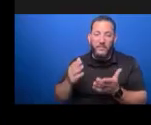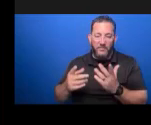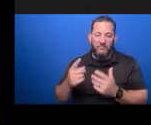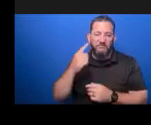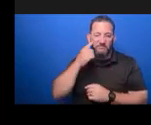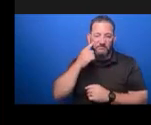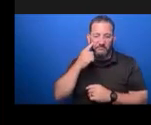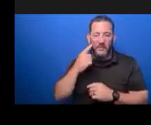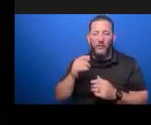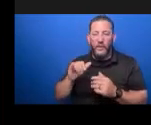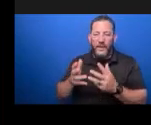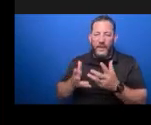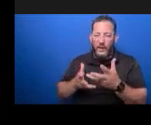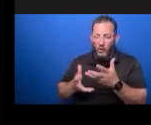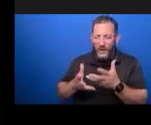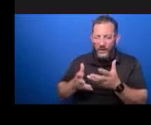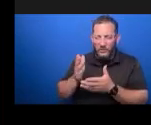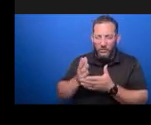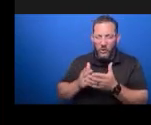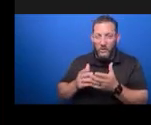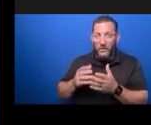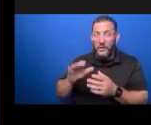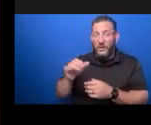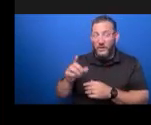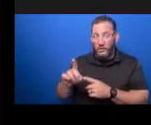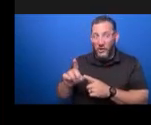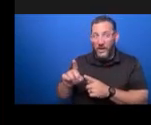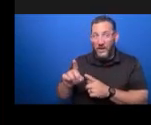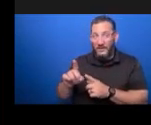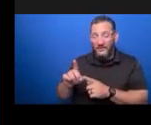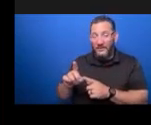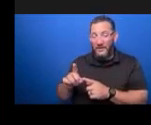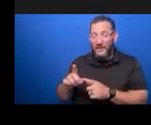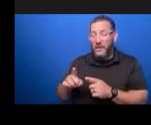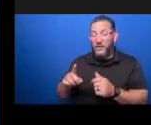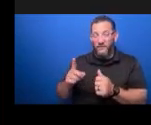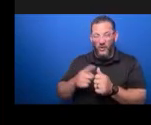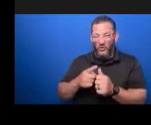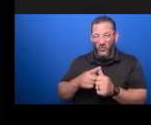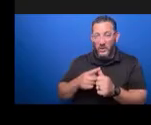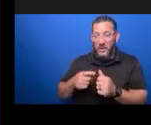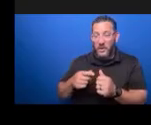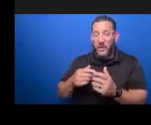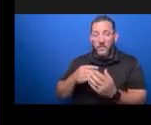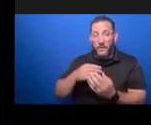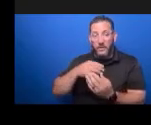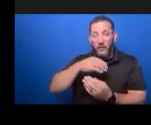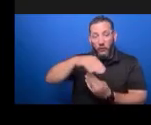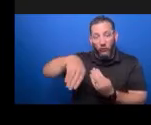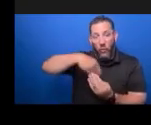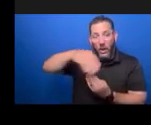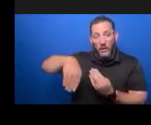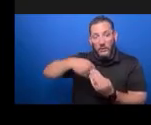interaction piece of it is the child. This is the first one. The child may be swallowed or swaddled or may not, and they're